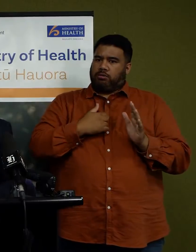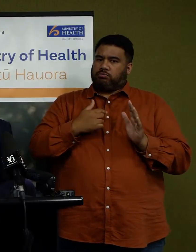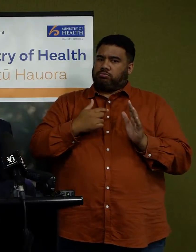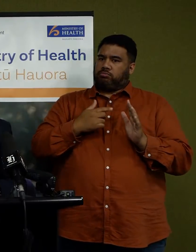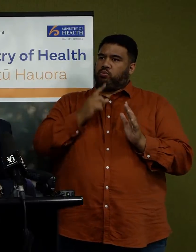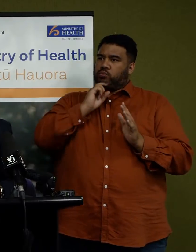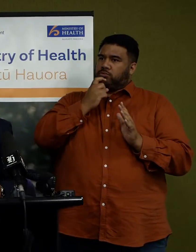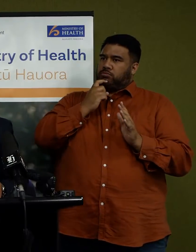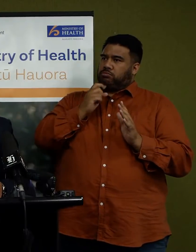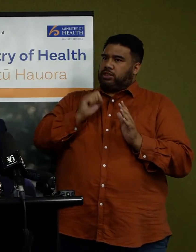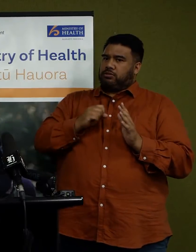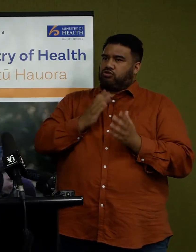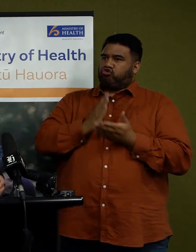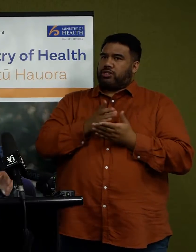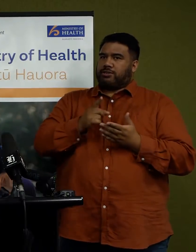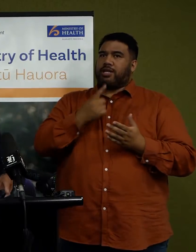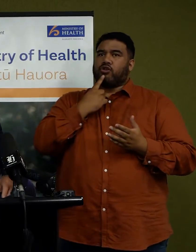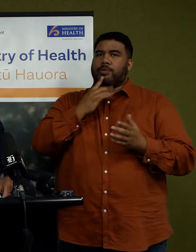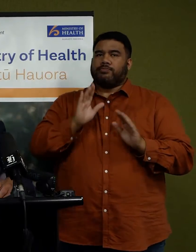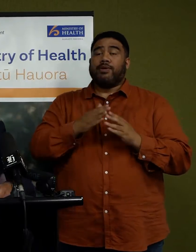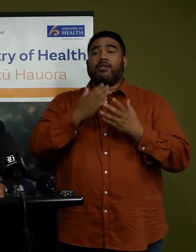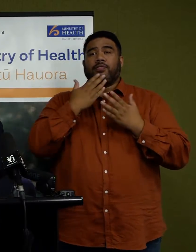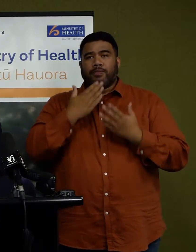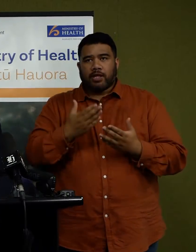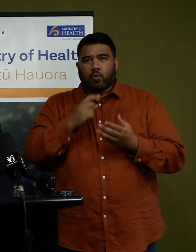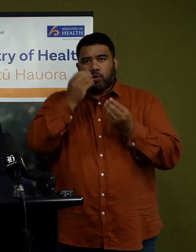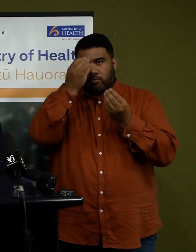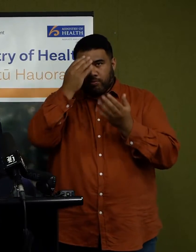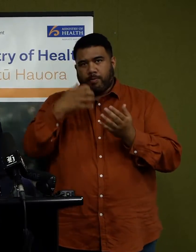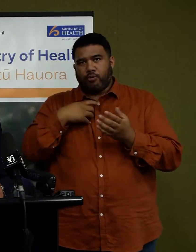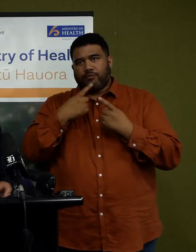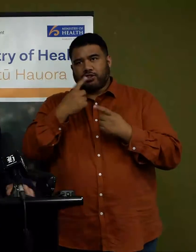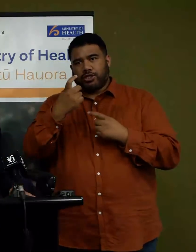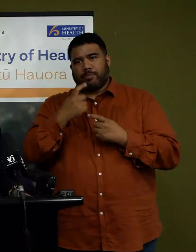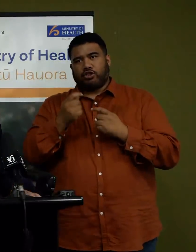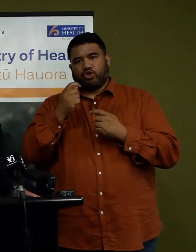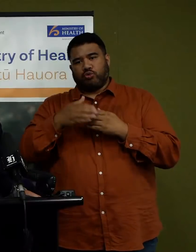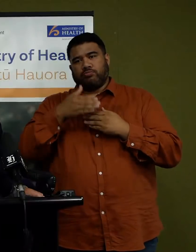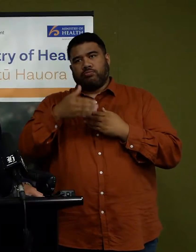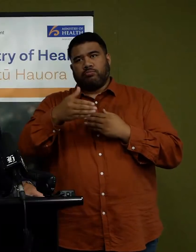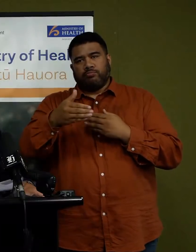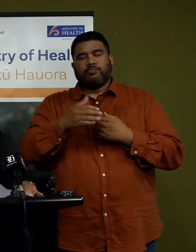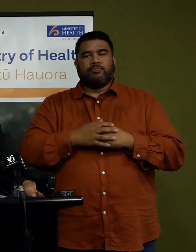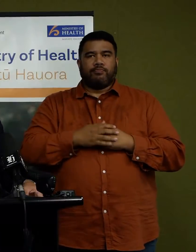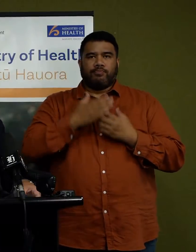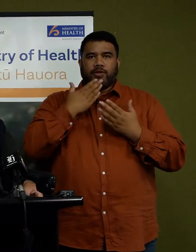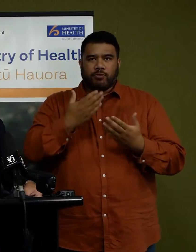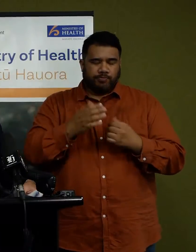Thank you very much. And we'll keep you well informed about what's happening with this case and other matters. Thank you.